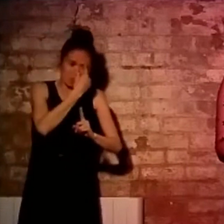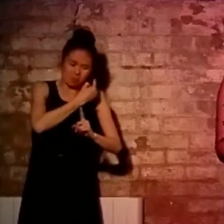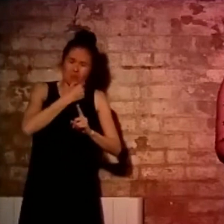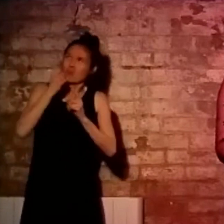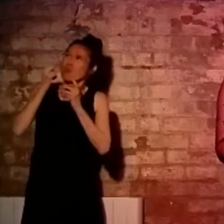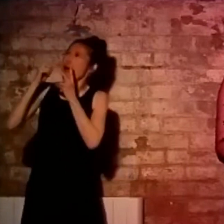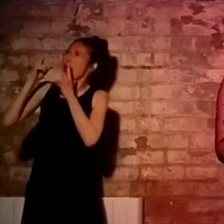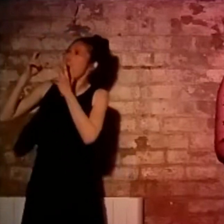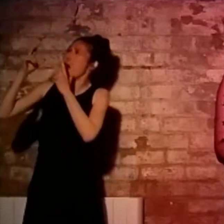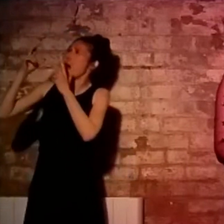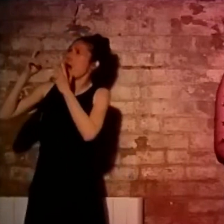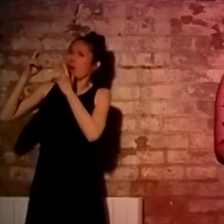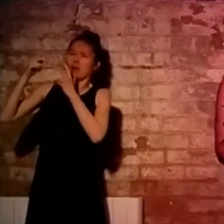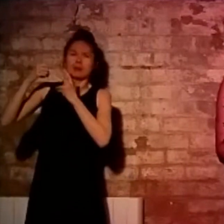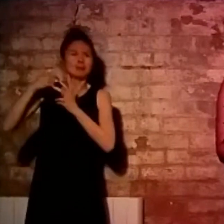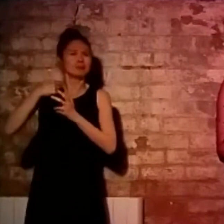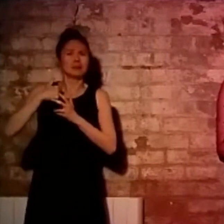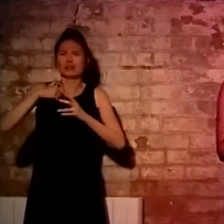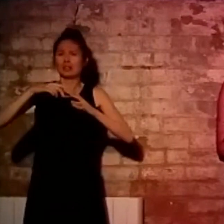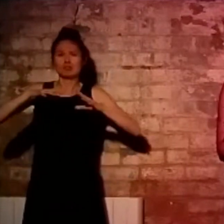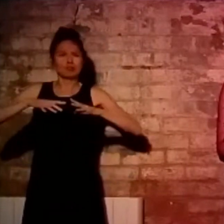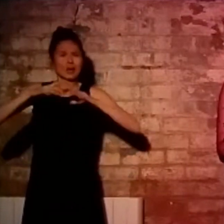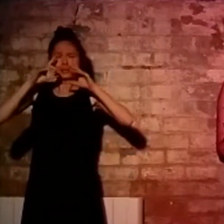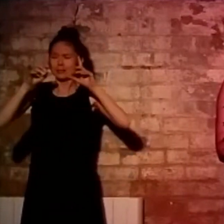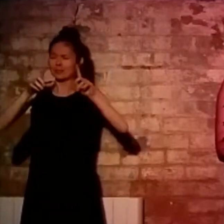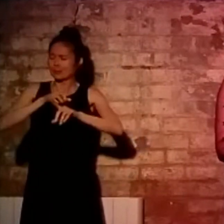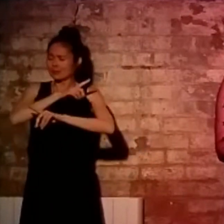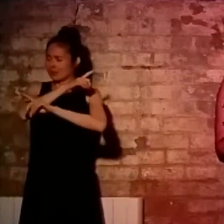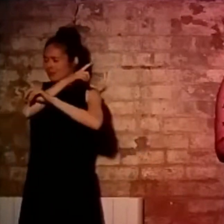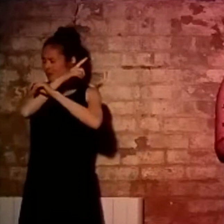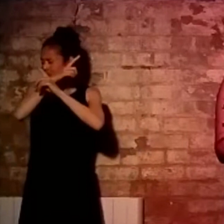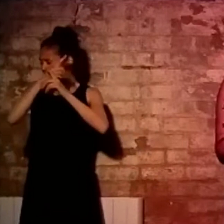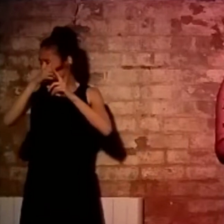I will never rest nor ought I.